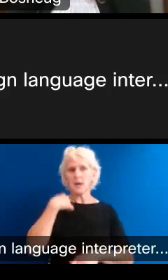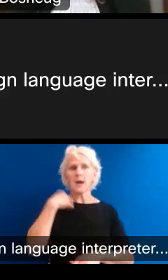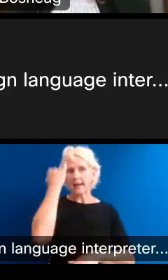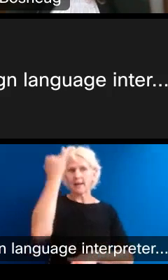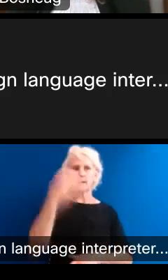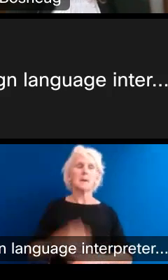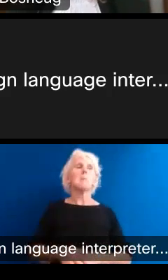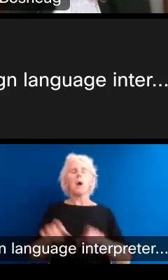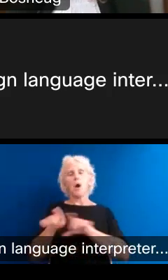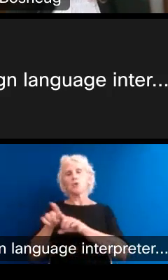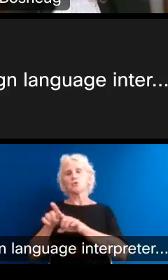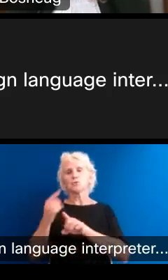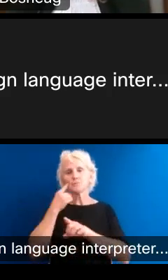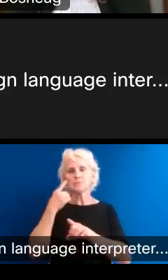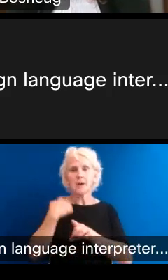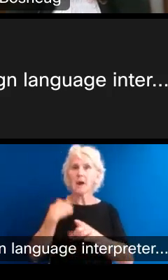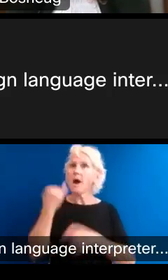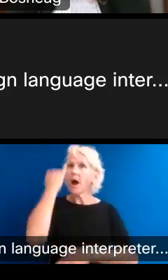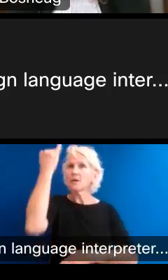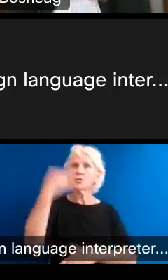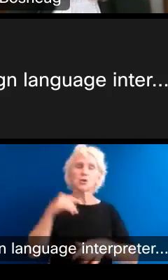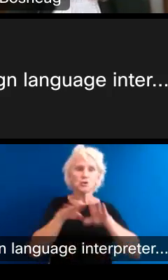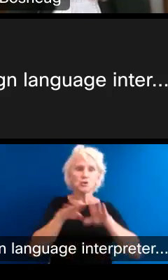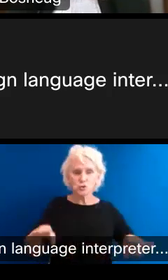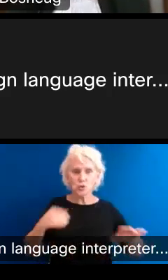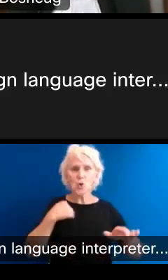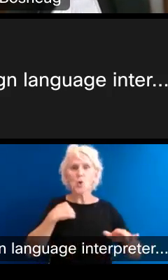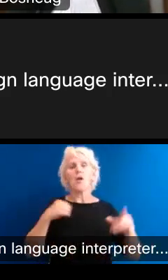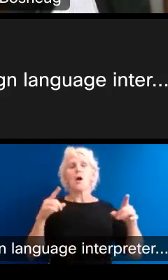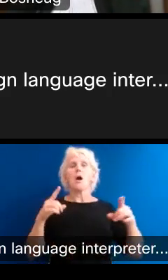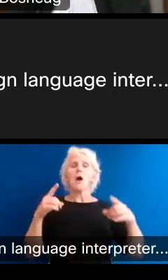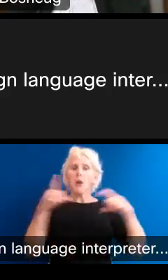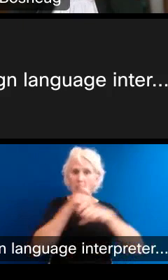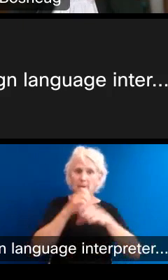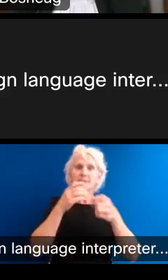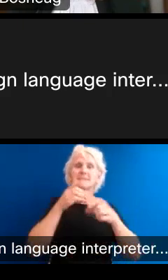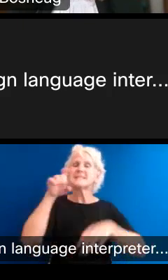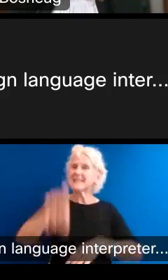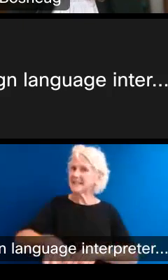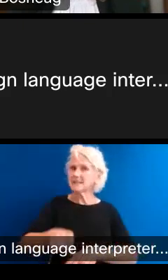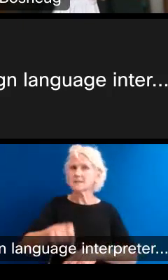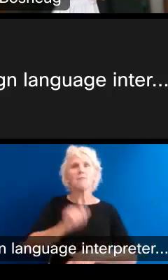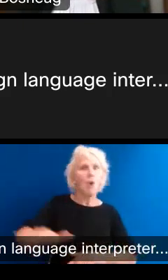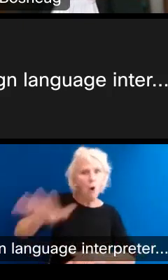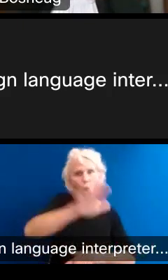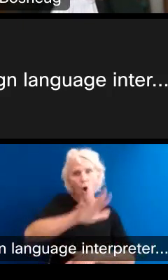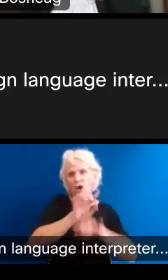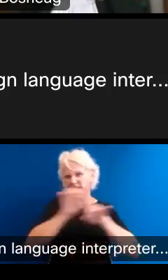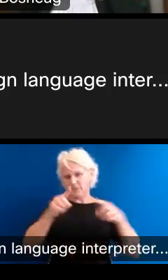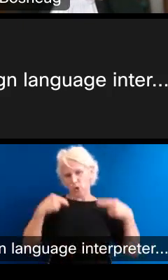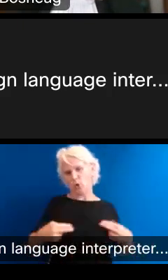with complex needs are crossing all silos of human and social services and therefore case workers